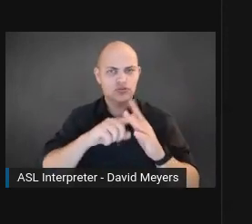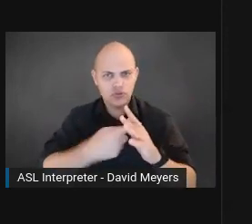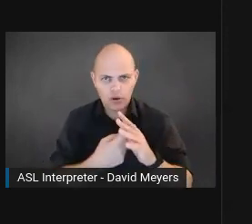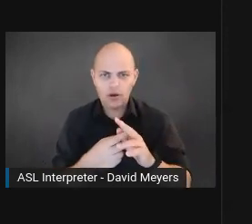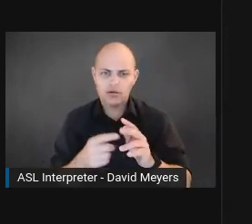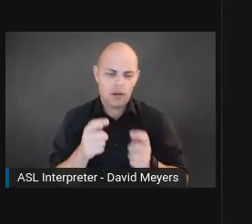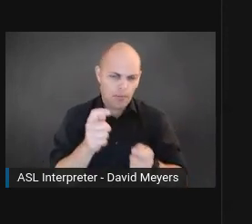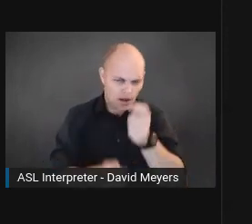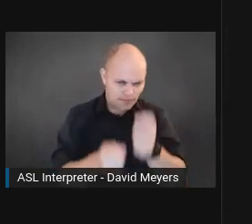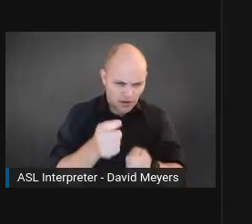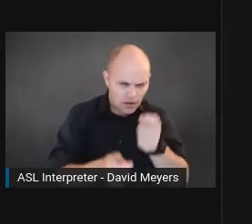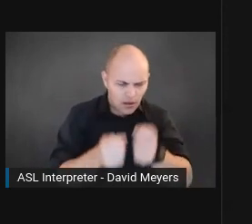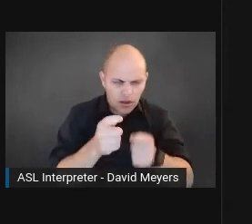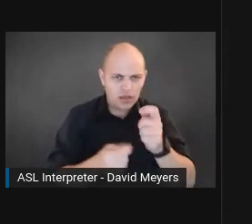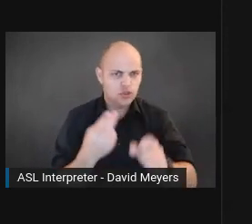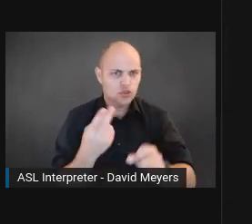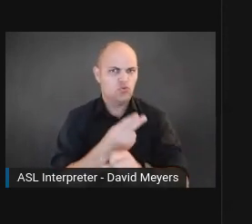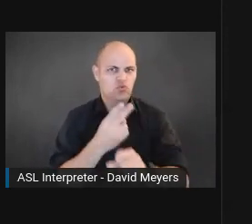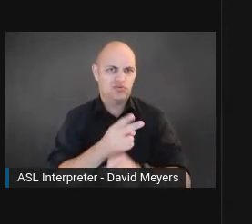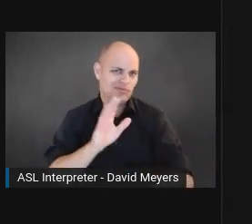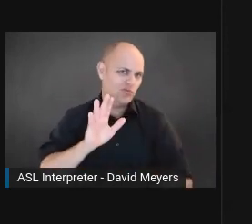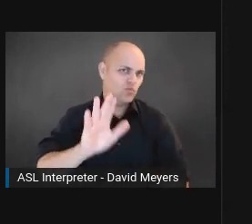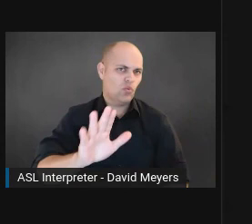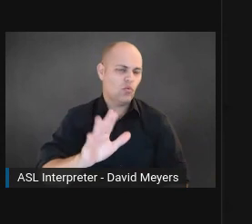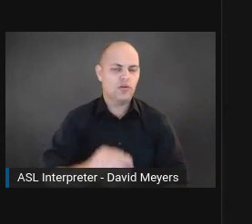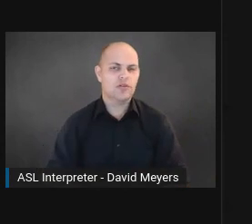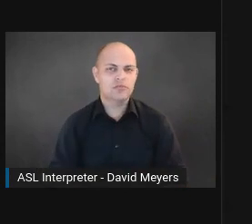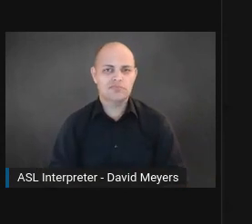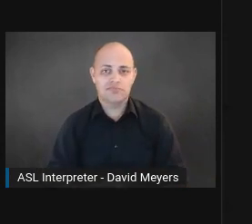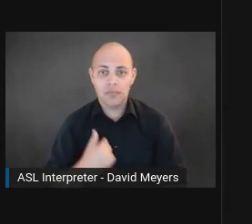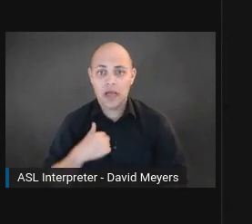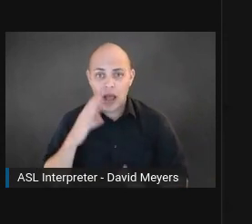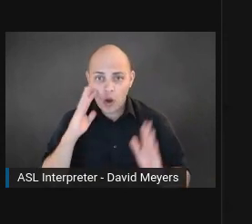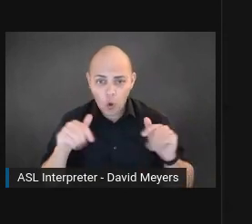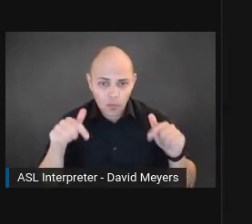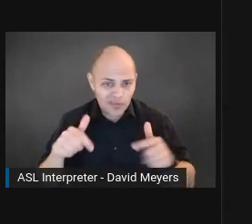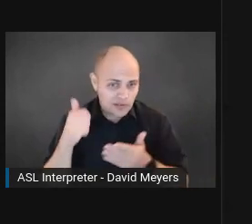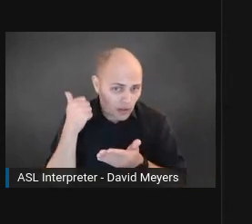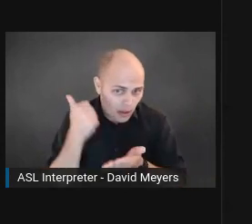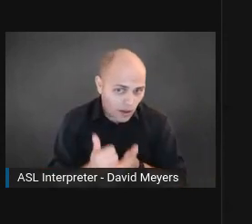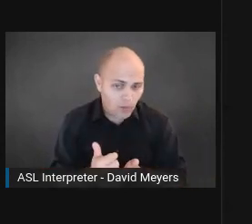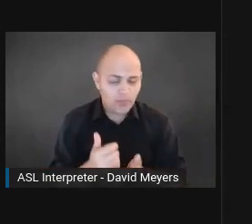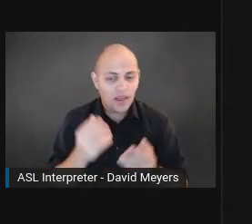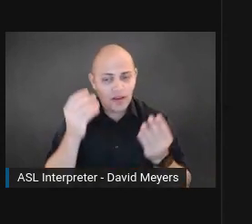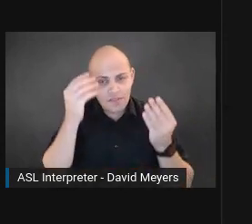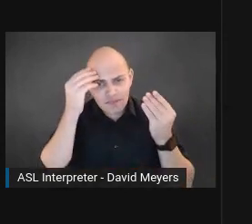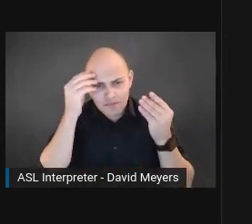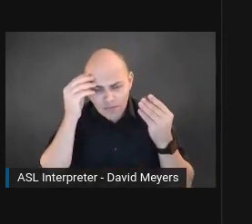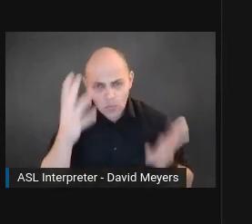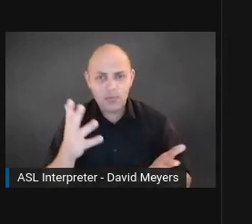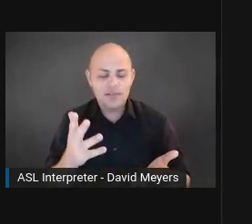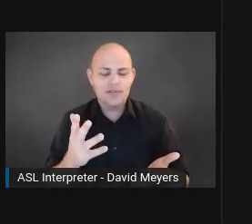to your own ends. I hope this has been helpful and informative. Looking forward to a great conf.